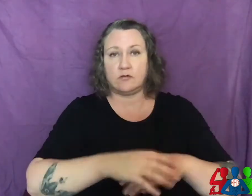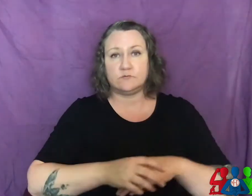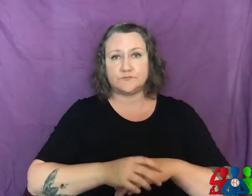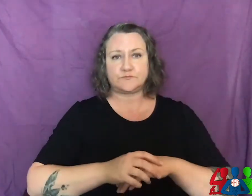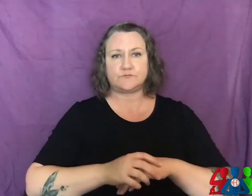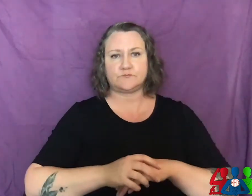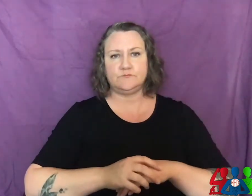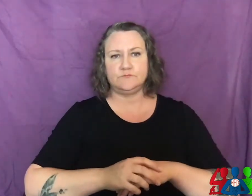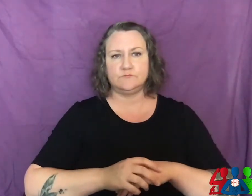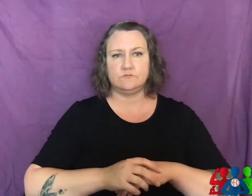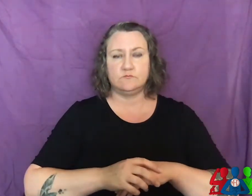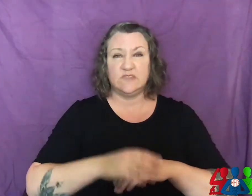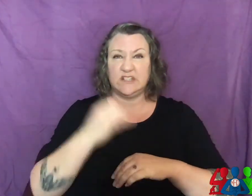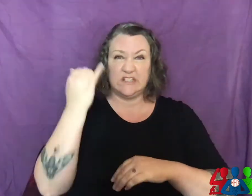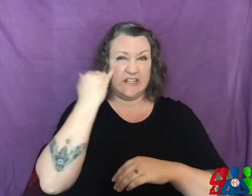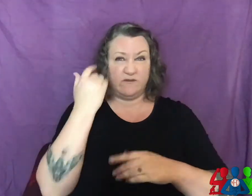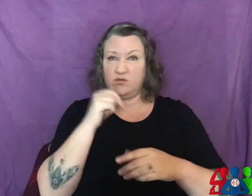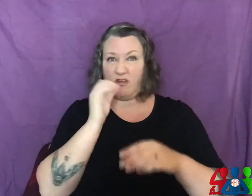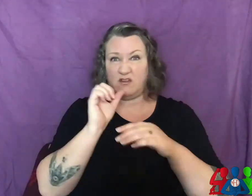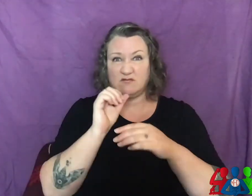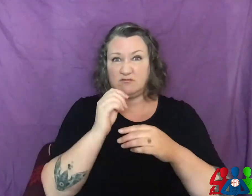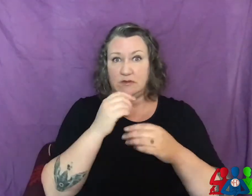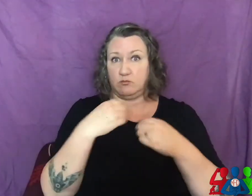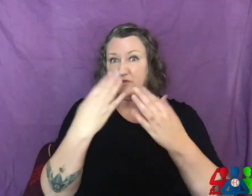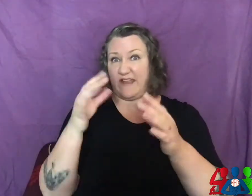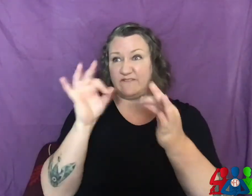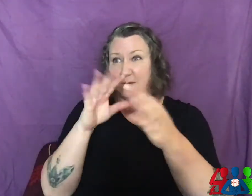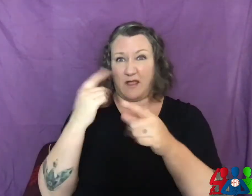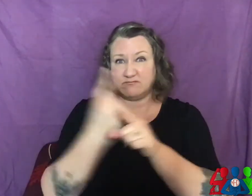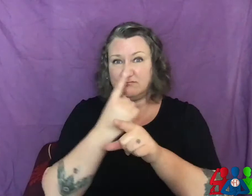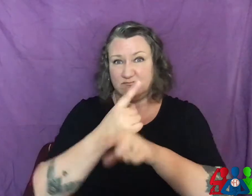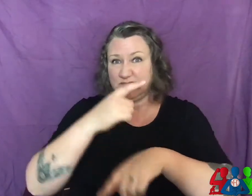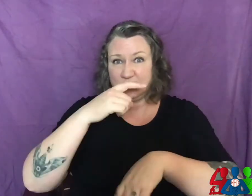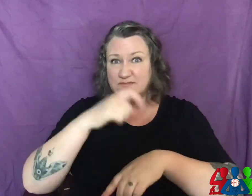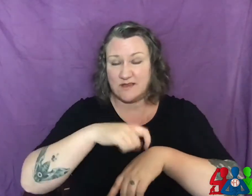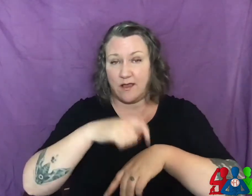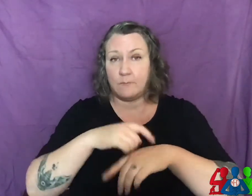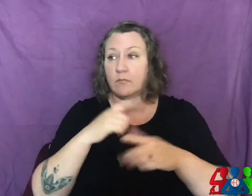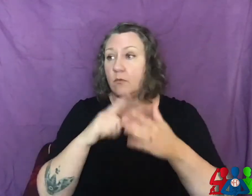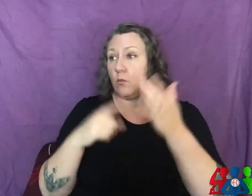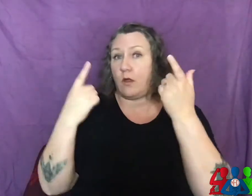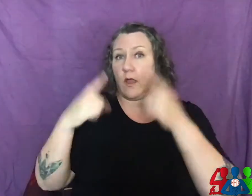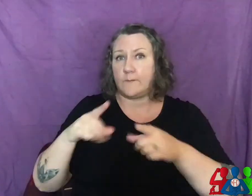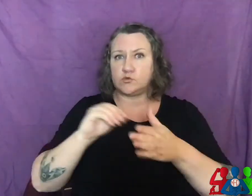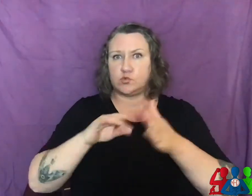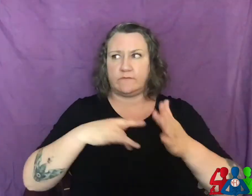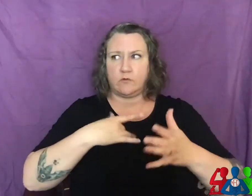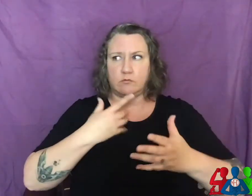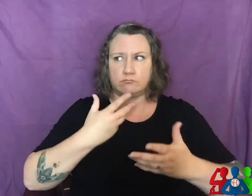beginning to get on the right track with online learning. If you don't provide feedback in a